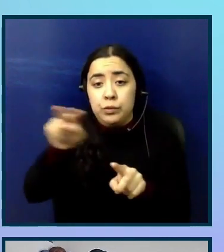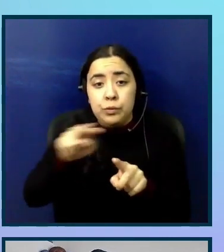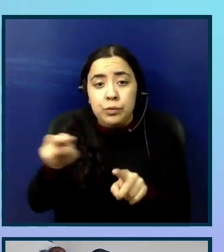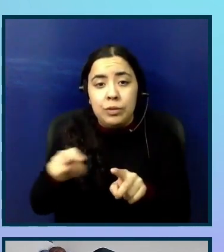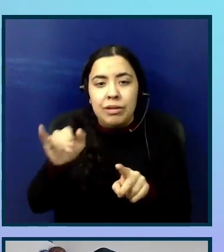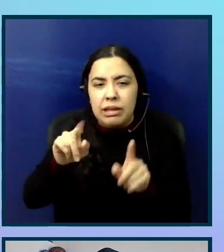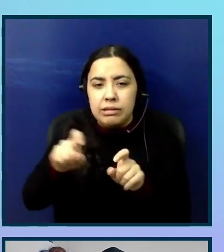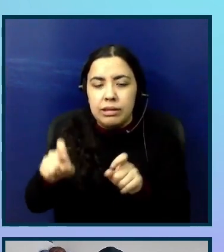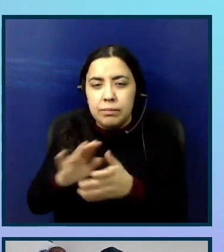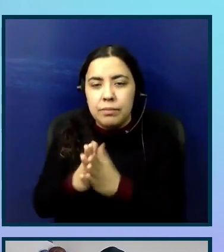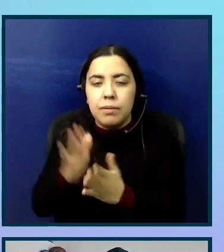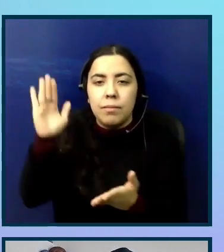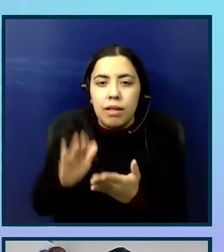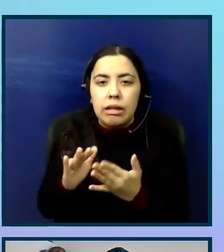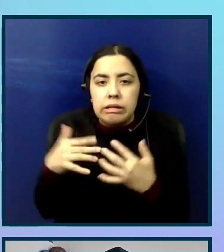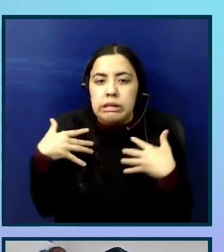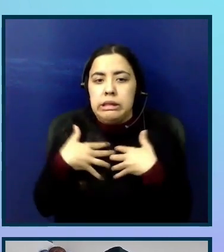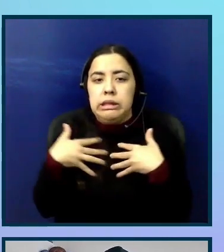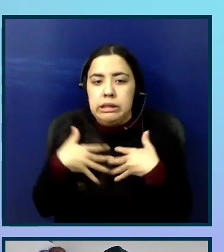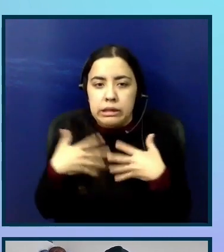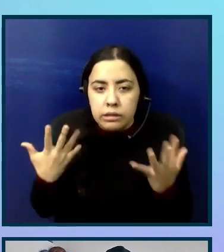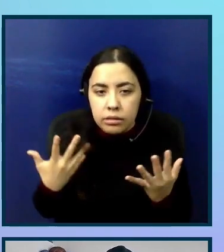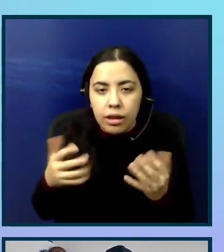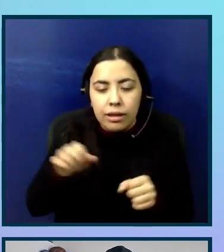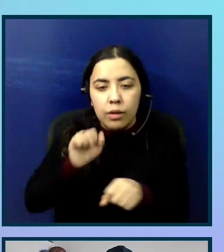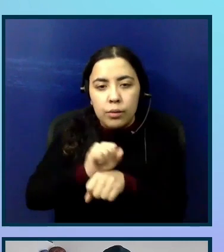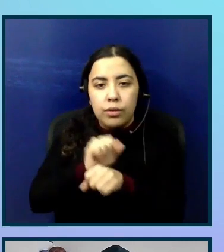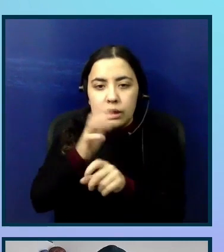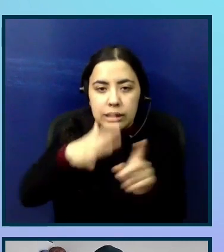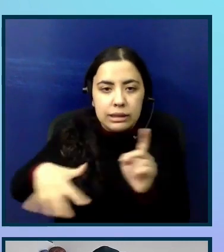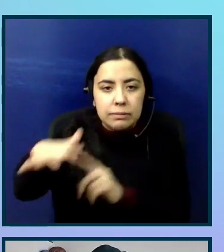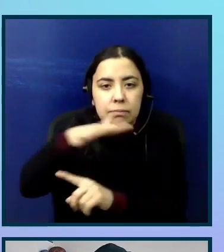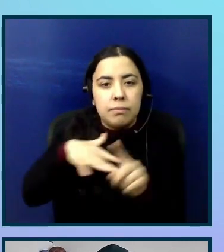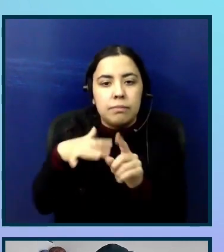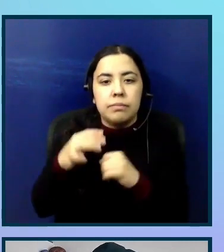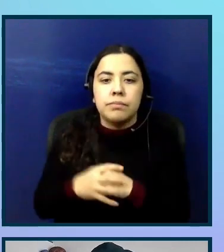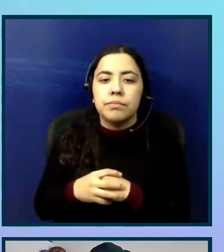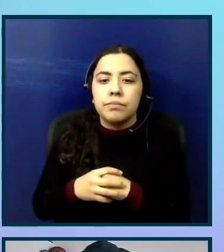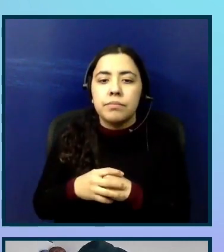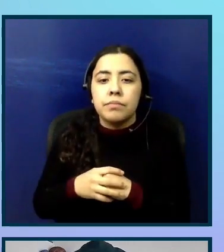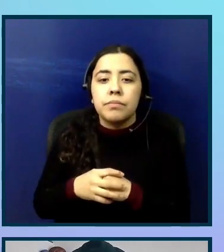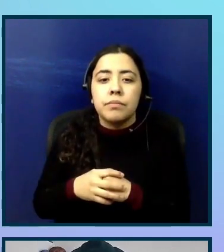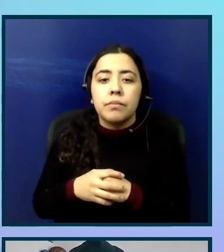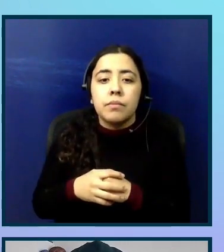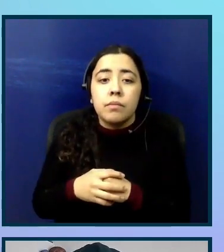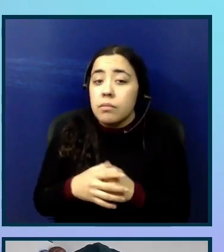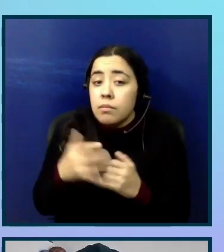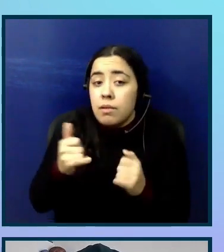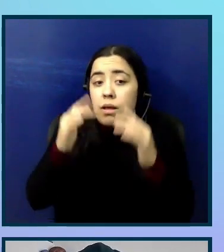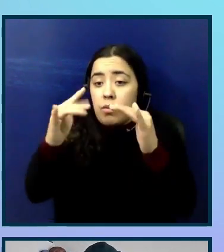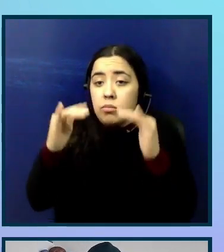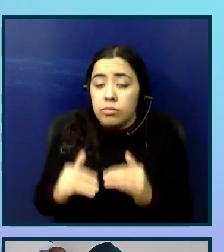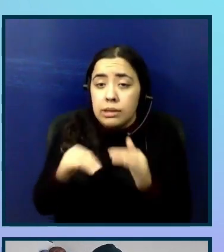So now I know I can work with enter and space. And then from there, do I have an accessible name that matches the distributor, right?